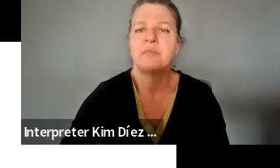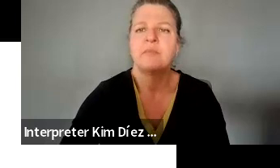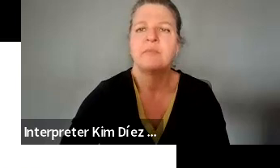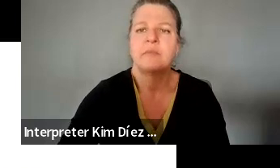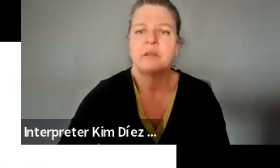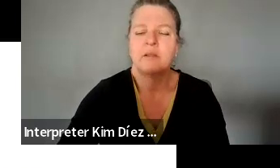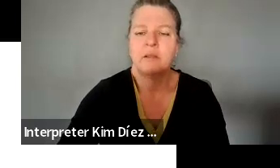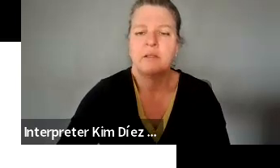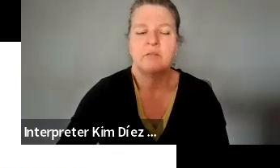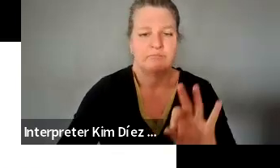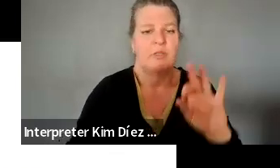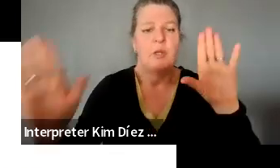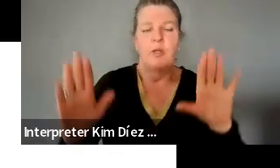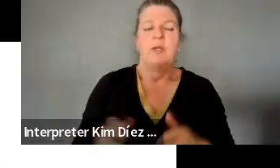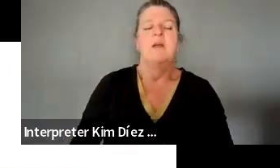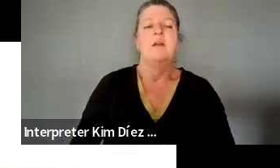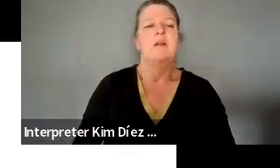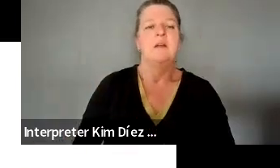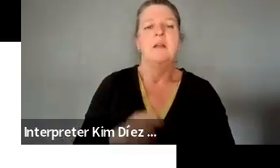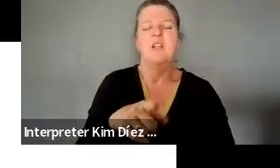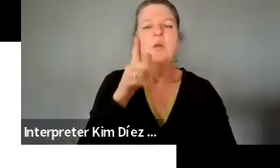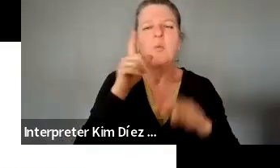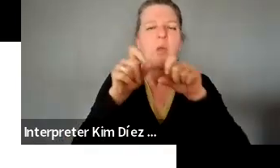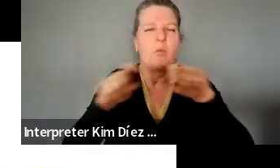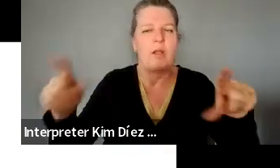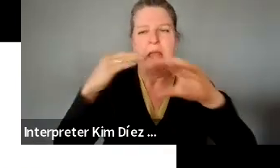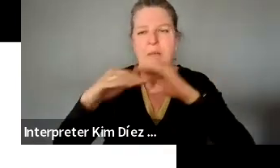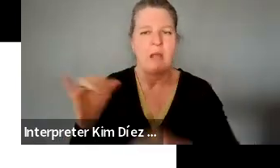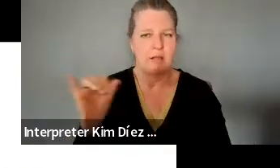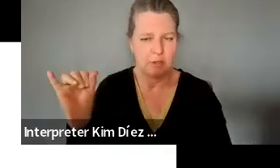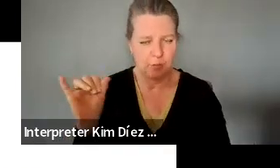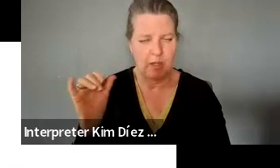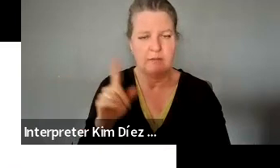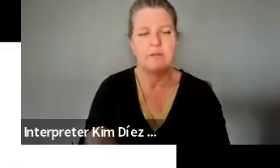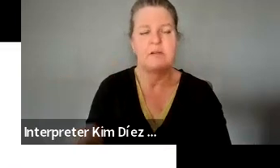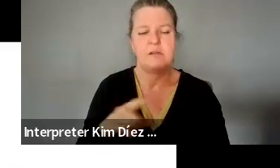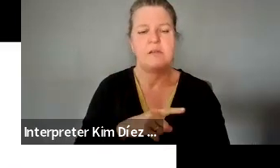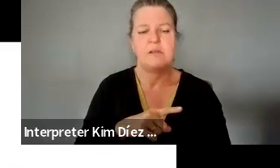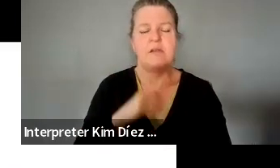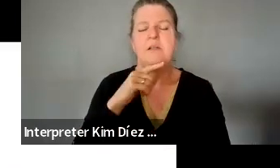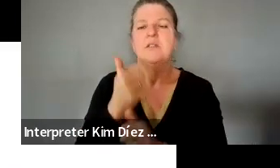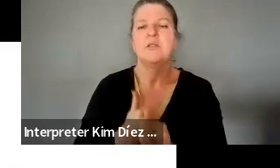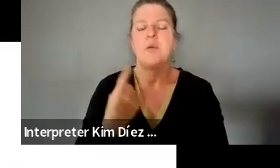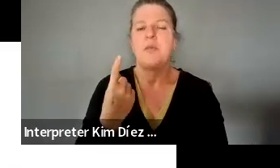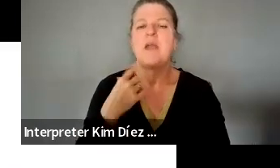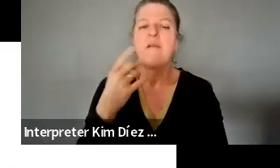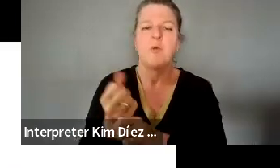Okay, great, and we will send this out over email as well so that everyone gets an opportunity